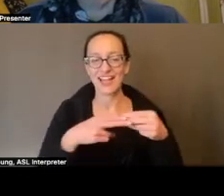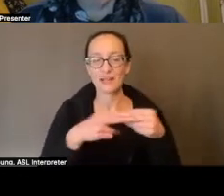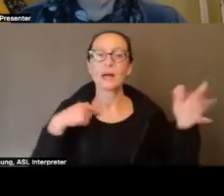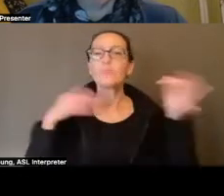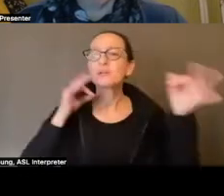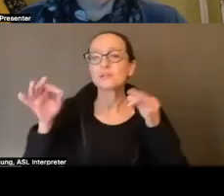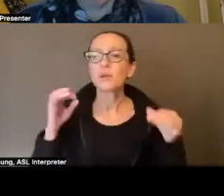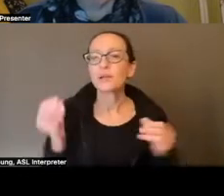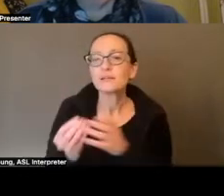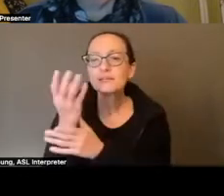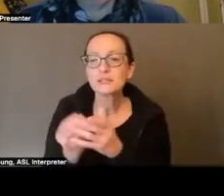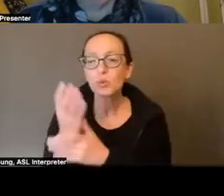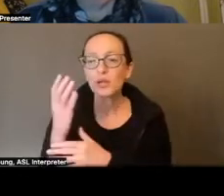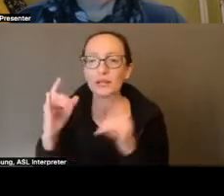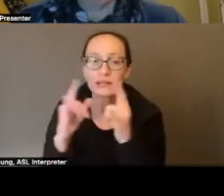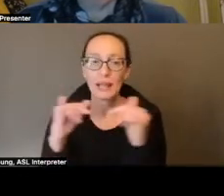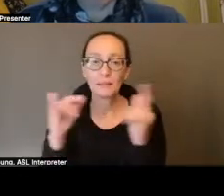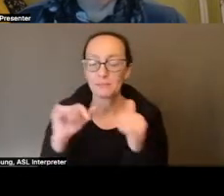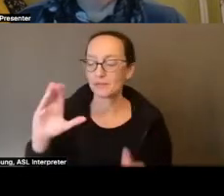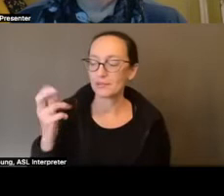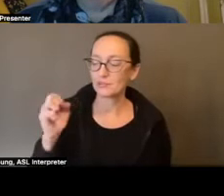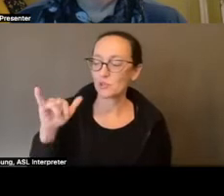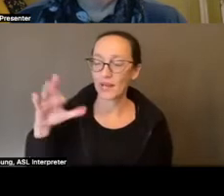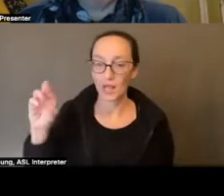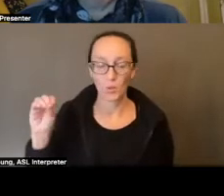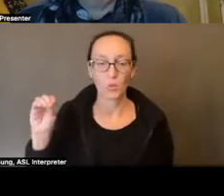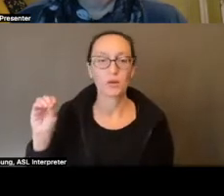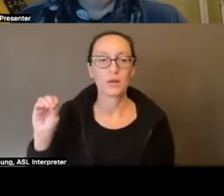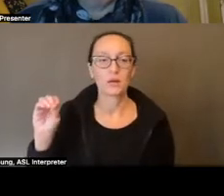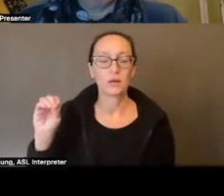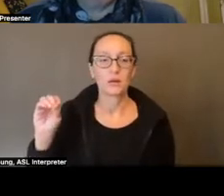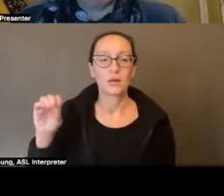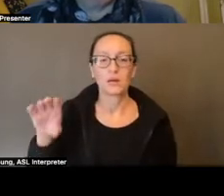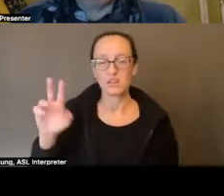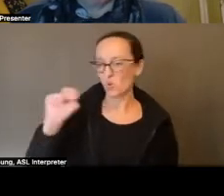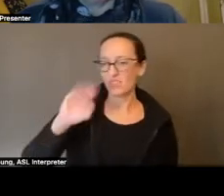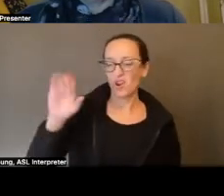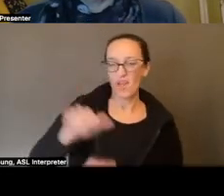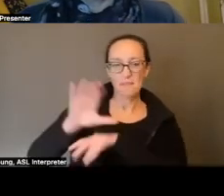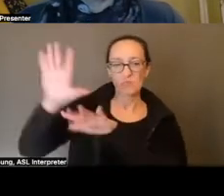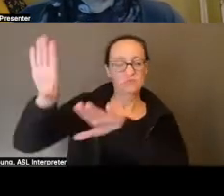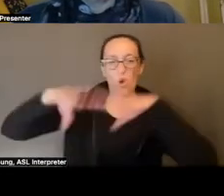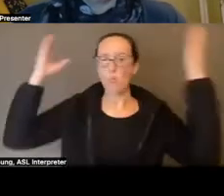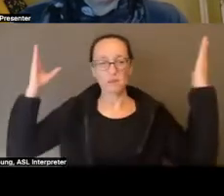This is a camp in the North Carolina mountains that is open to all forms of communication.